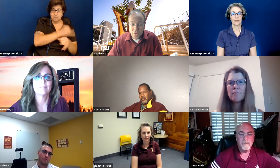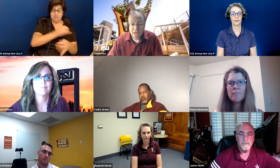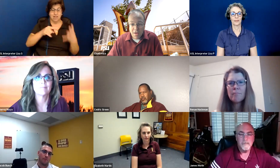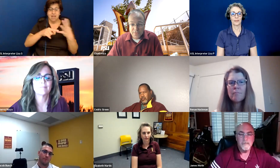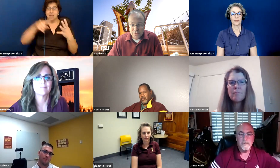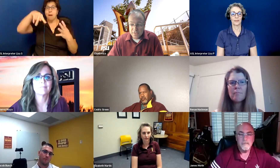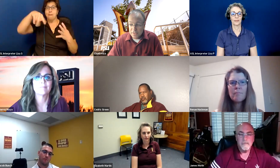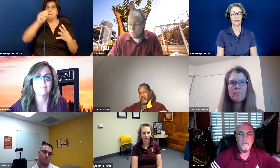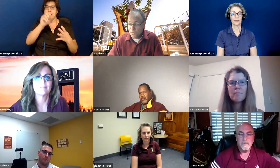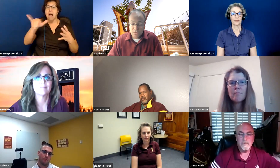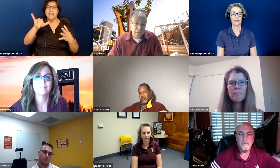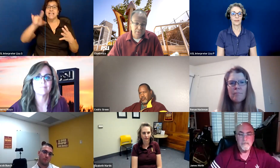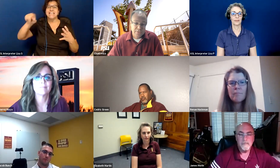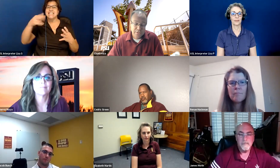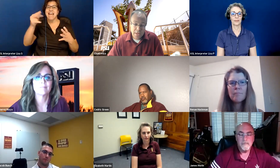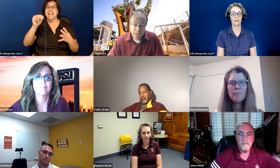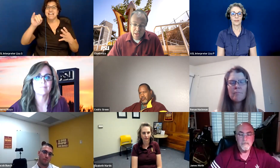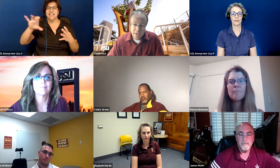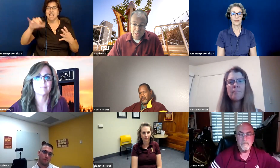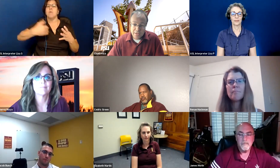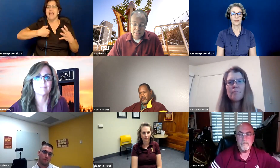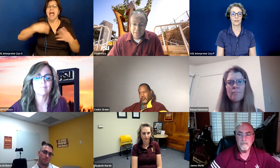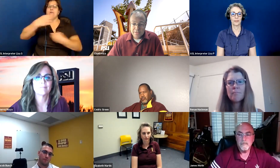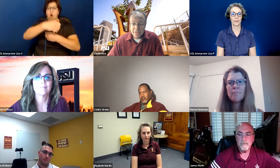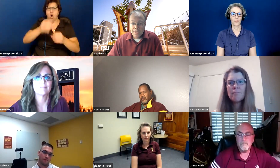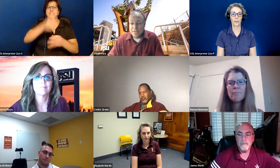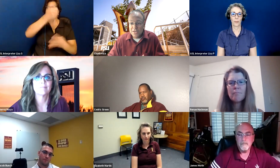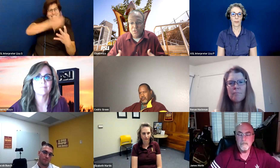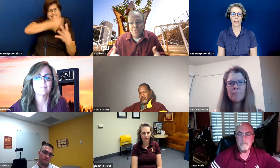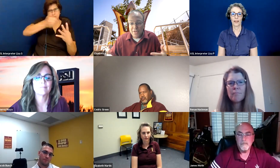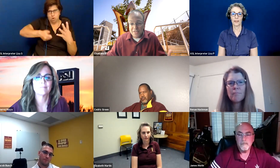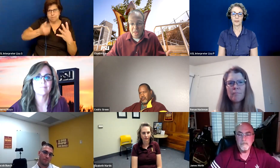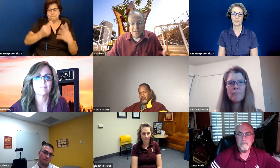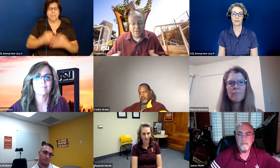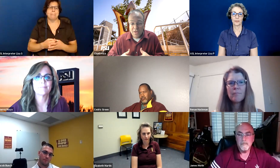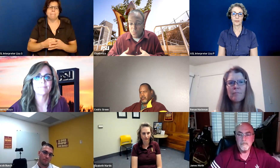But we have offices in each of the locations and it continues to expand.